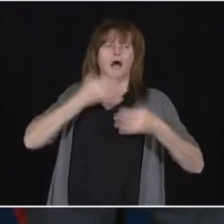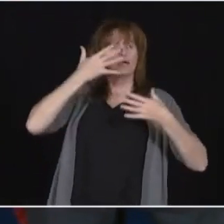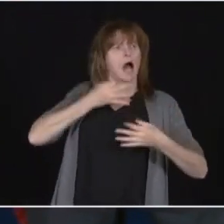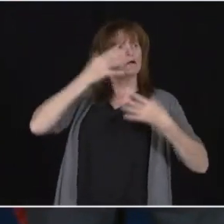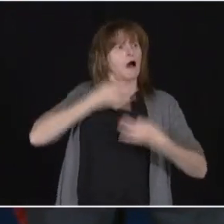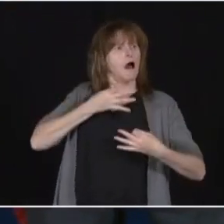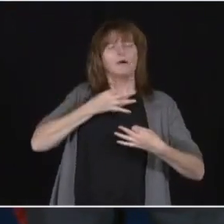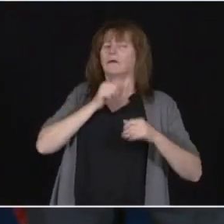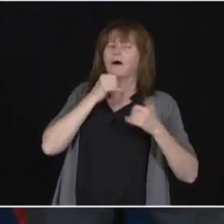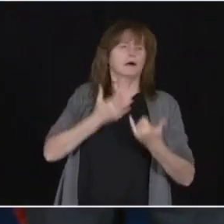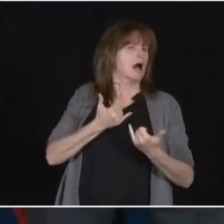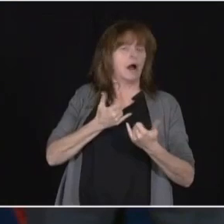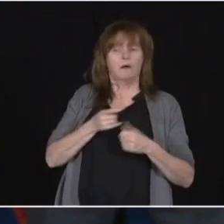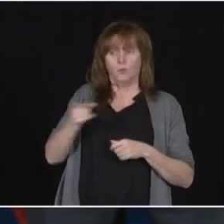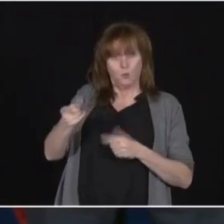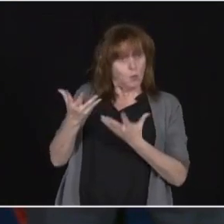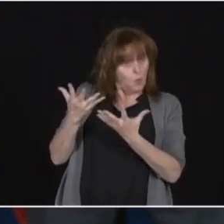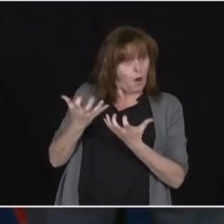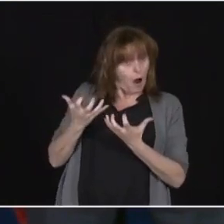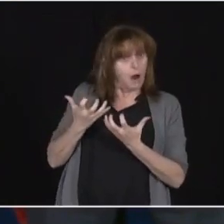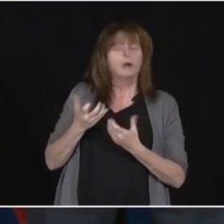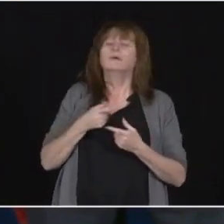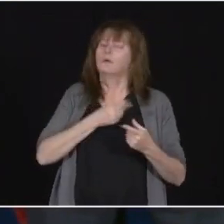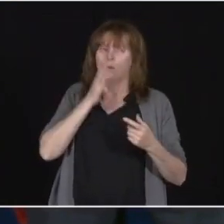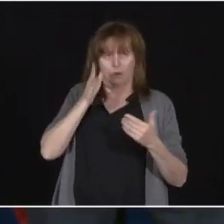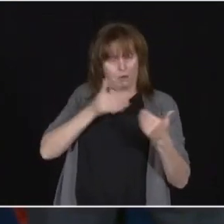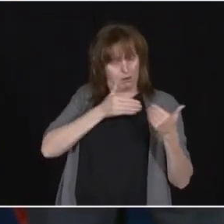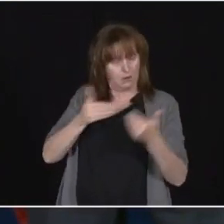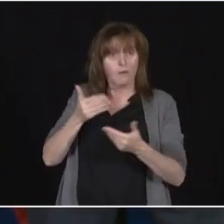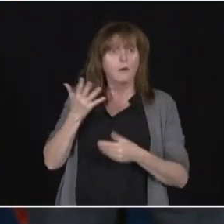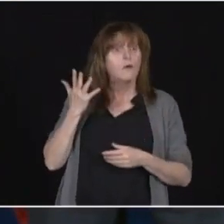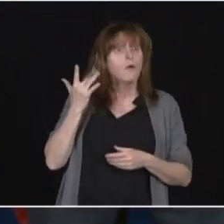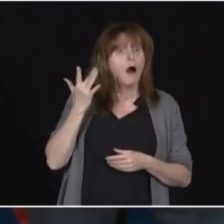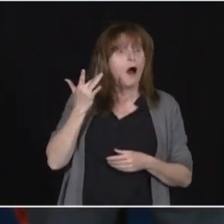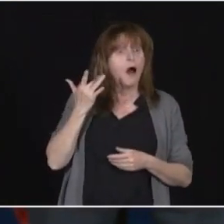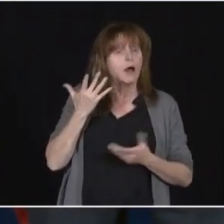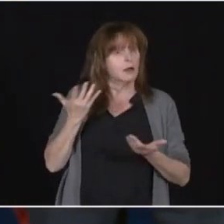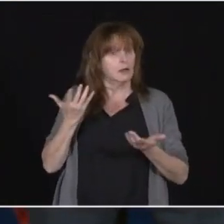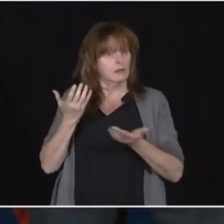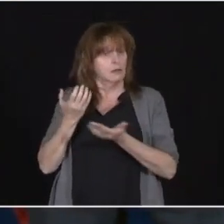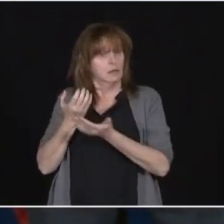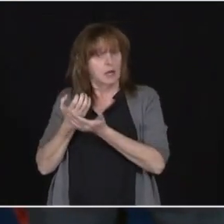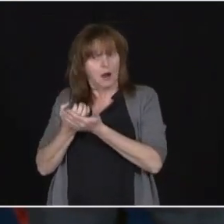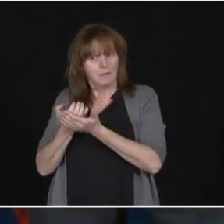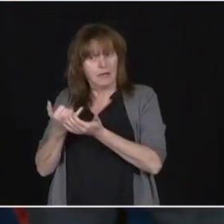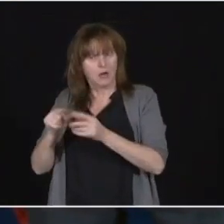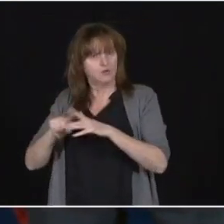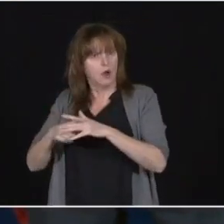on the public health system and the health of people in different communities. We have also identified